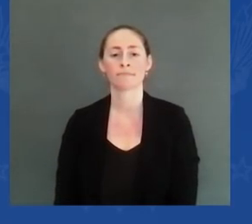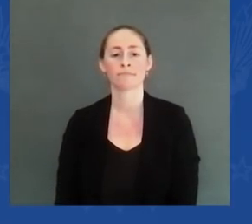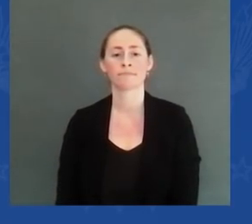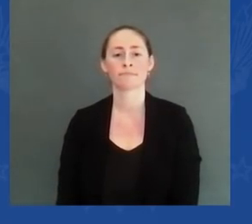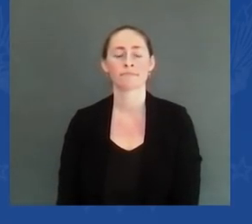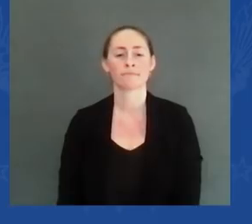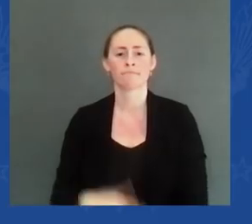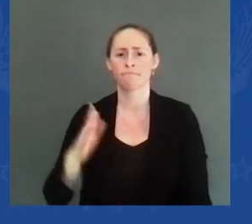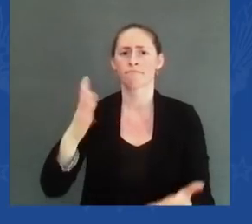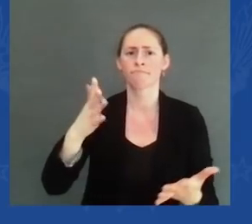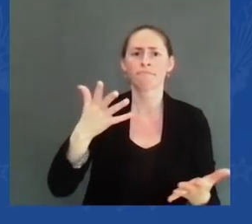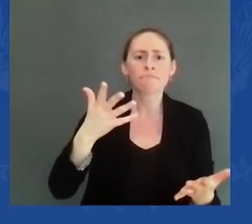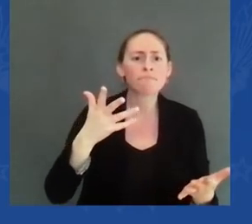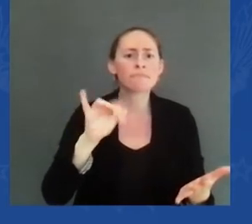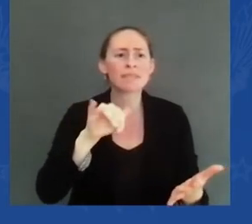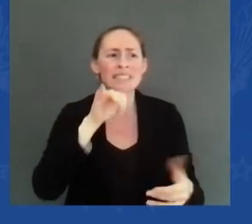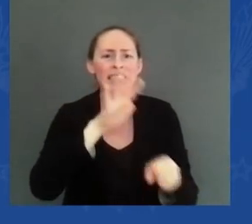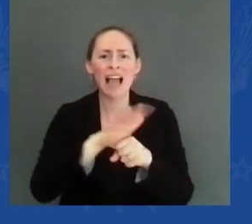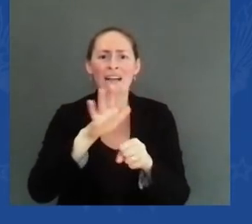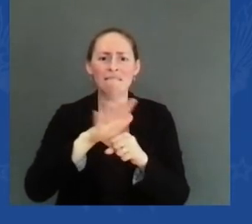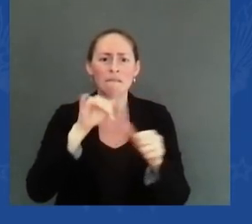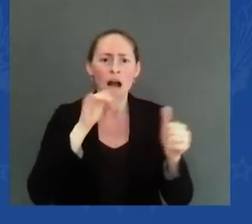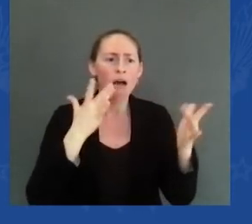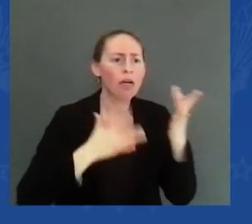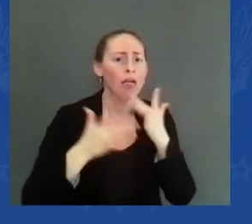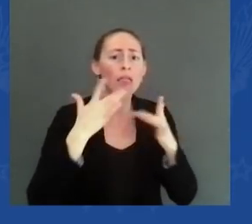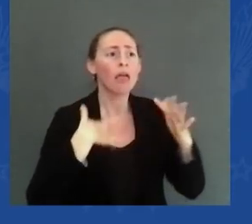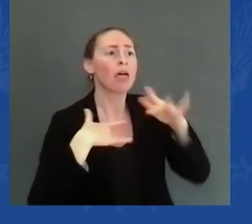driving up costs, devastating industries all over America.